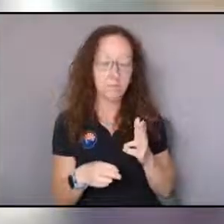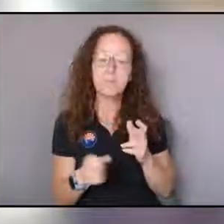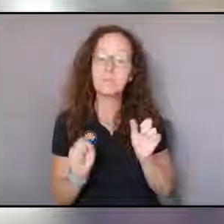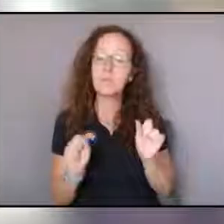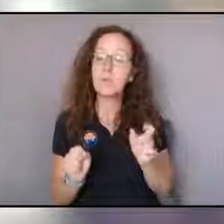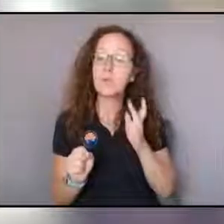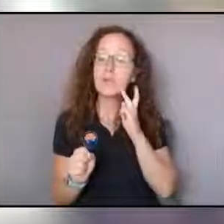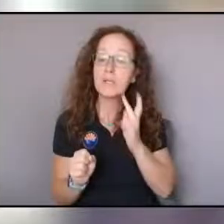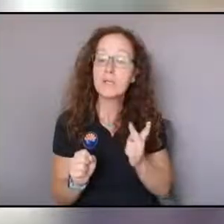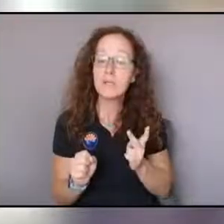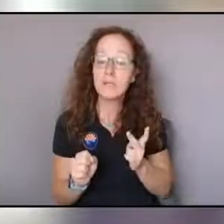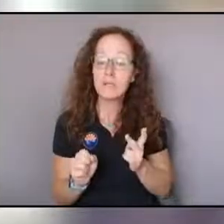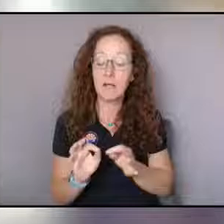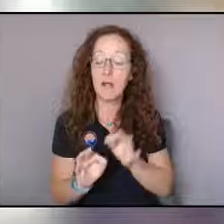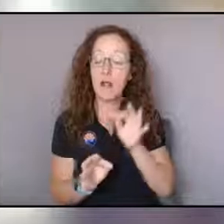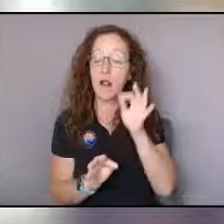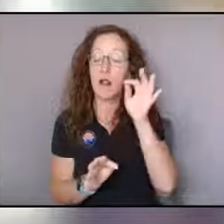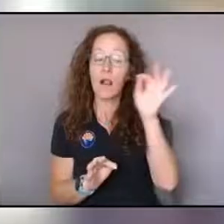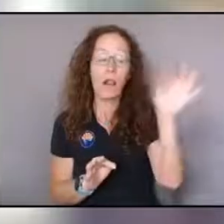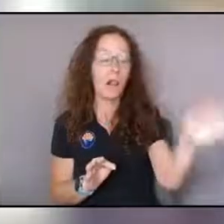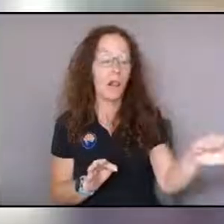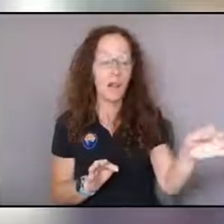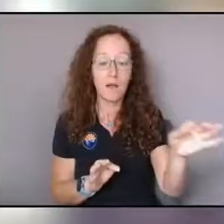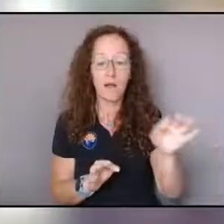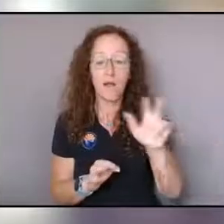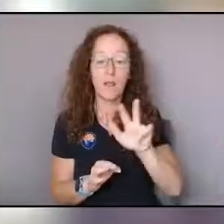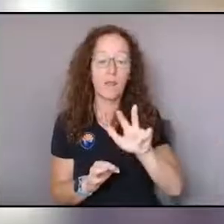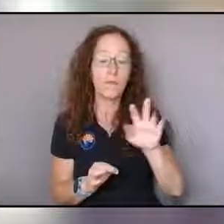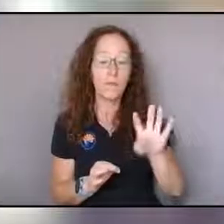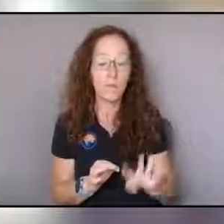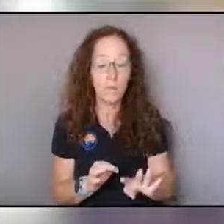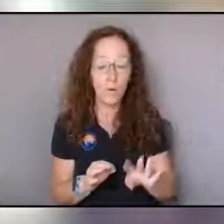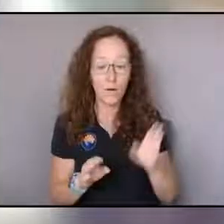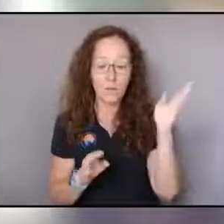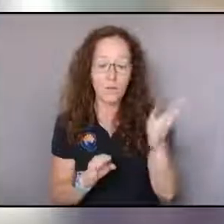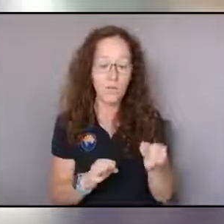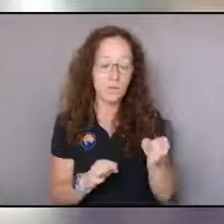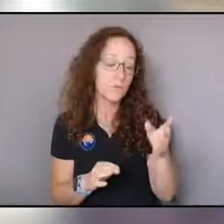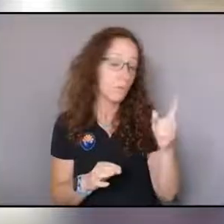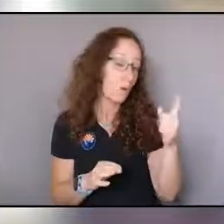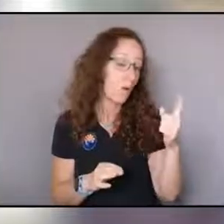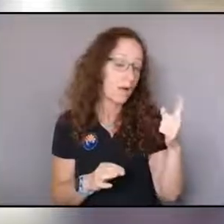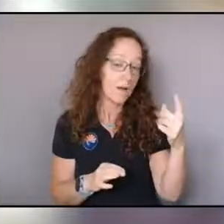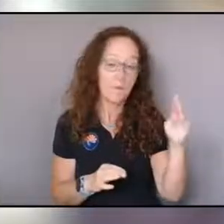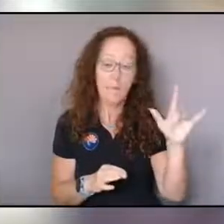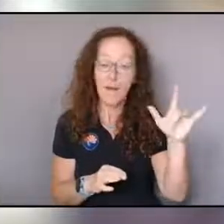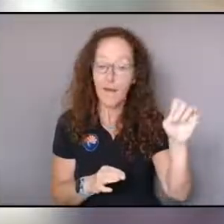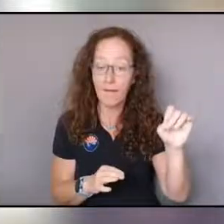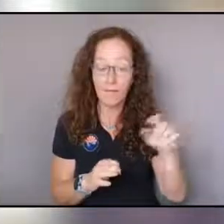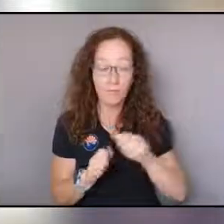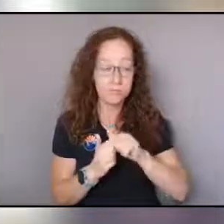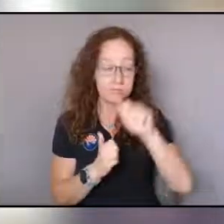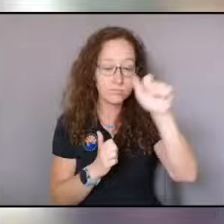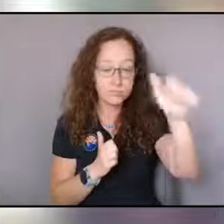MAKE SURE I COVERED ALL MY SPOTS. COULD BE SEEING SPOTTING, 3/4 TO 1 MILE TOMORROW. THAT IS A BIG PROBLEM IF WE SEE THAT OUT THERE. IN THE